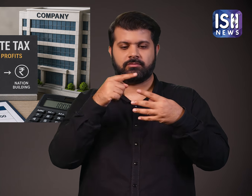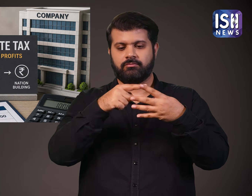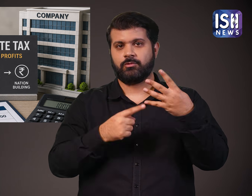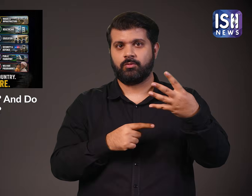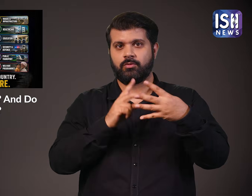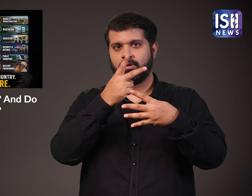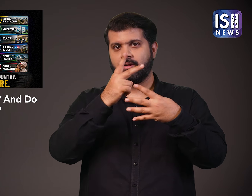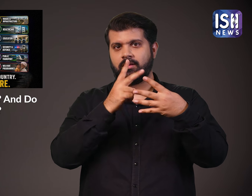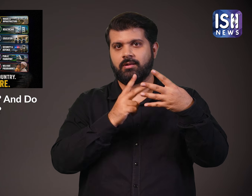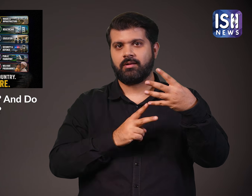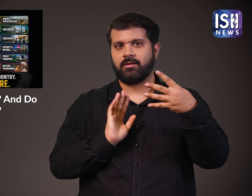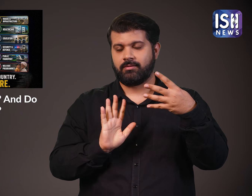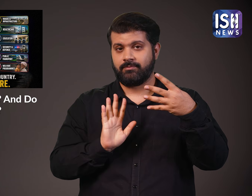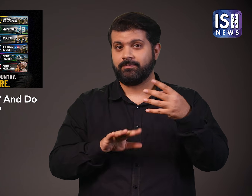These are the different types of taxes.